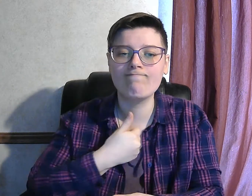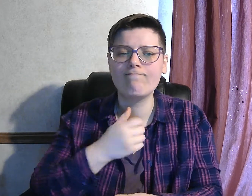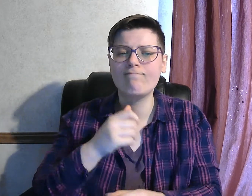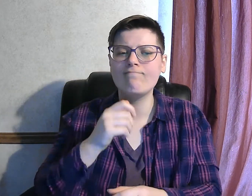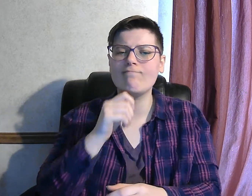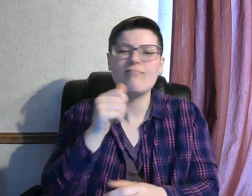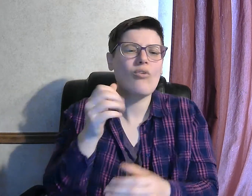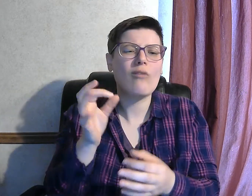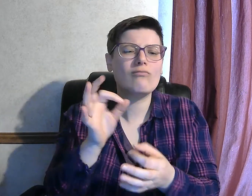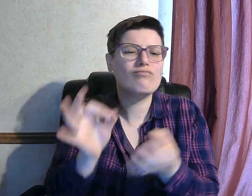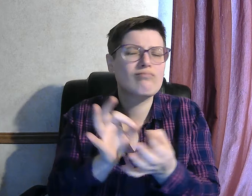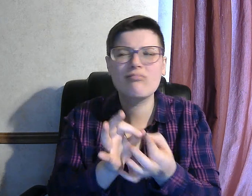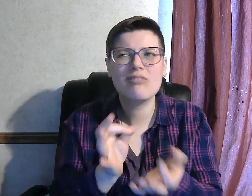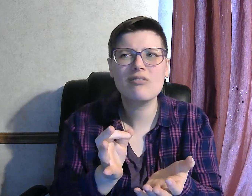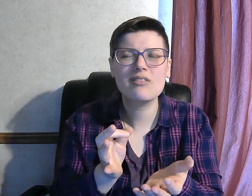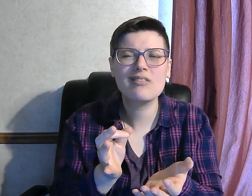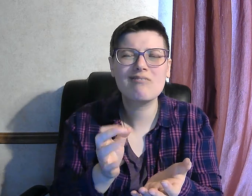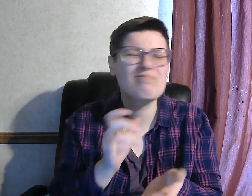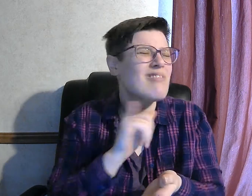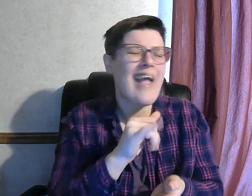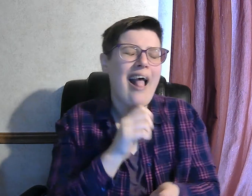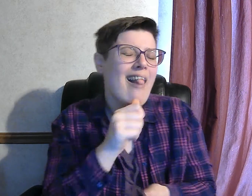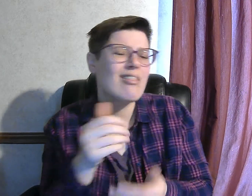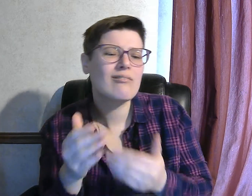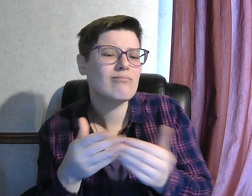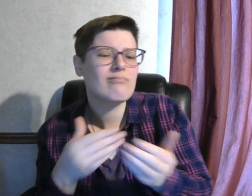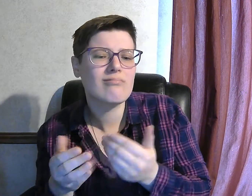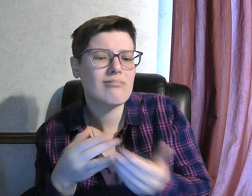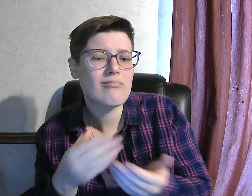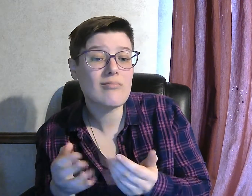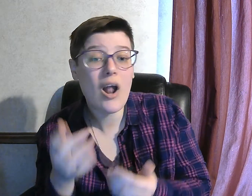So I decided, you know, it doesn't matter that I'm not perfect